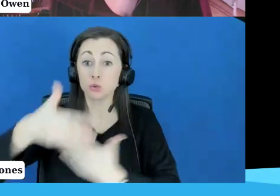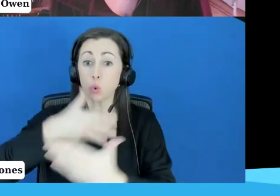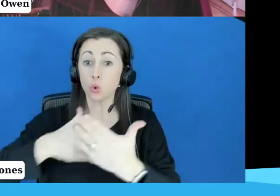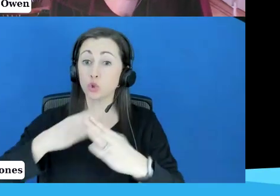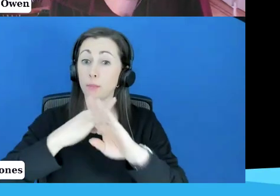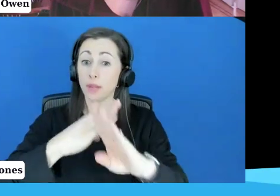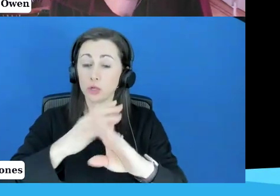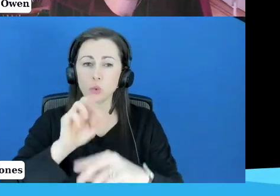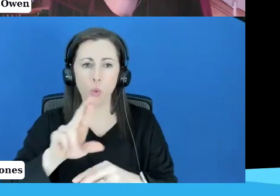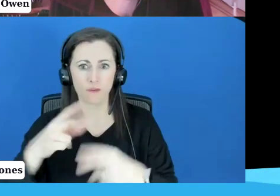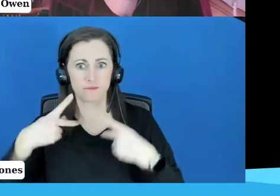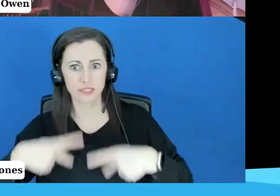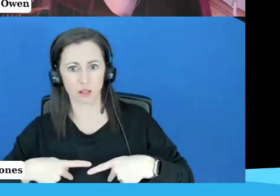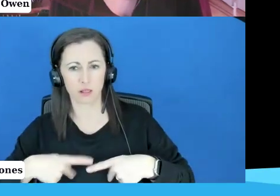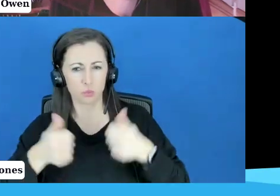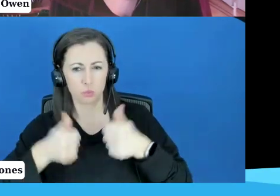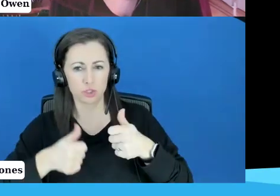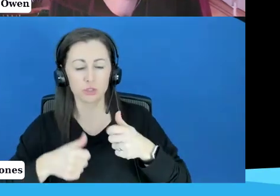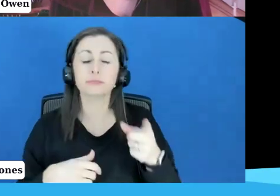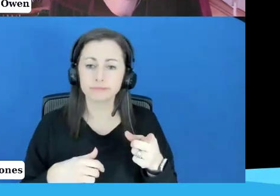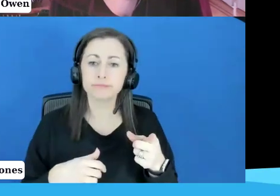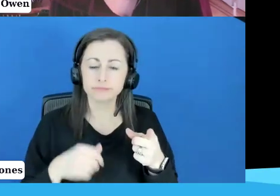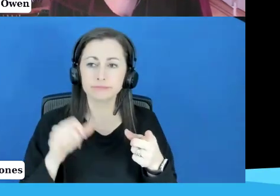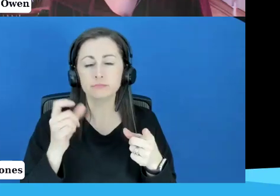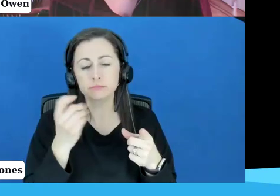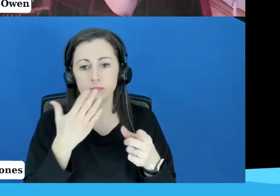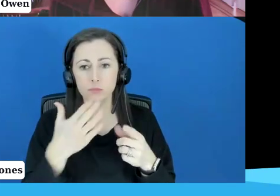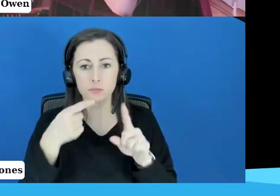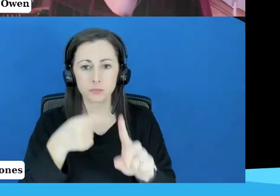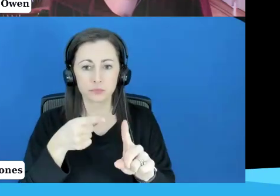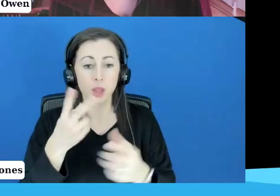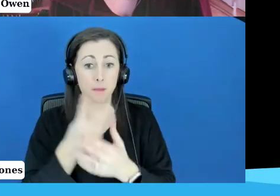Sure. I think both of you brought up different healthcare barriers